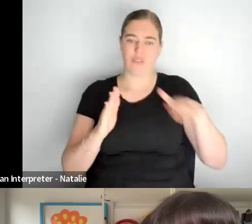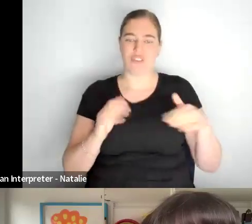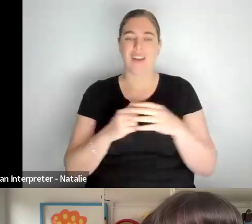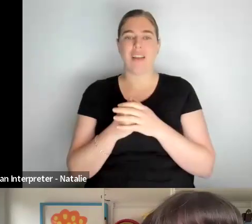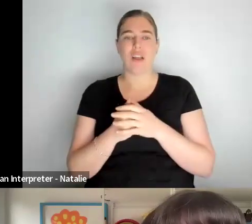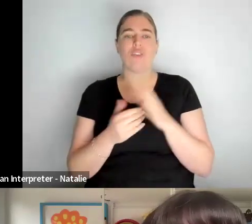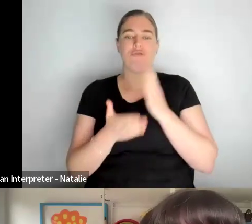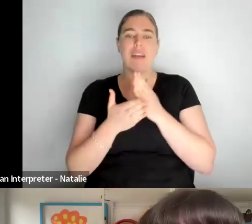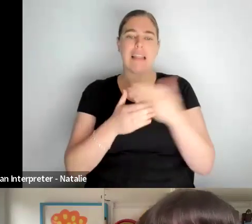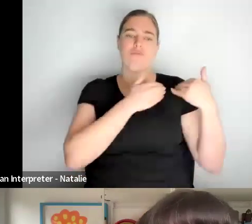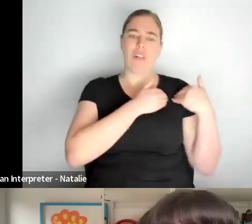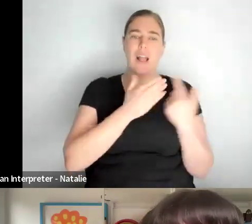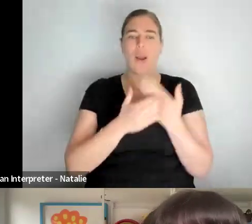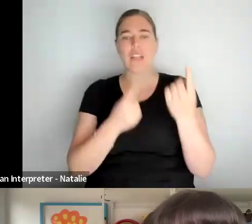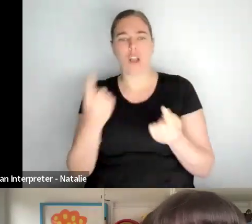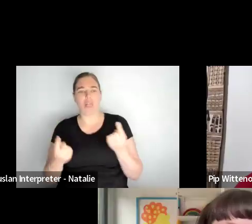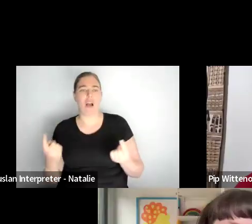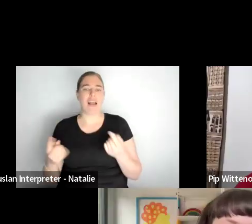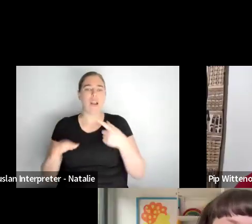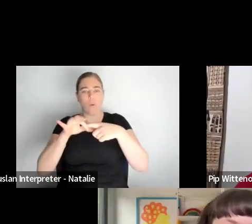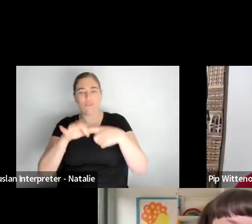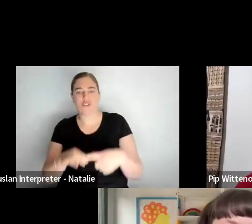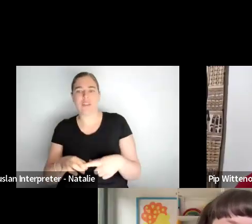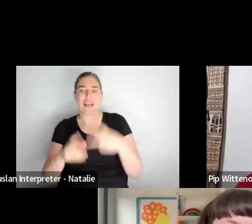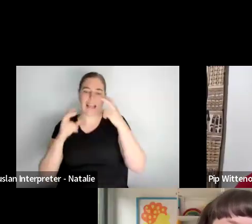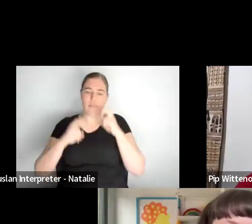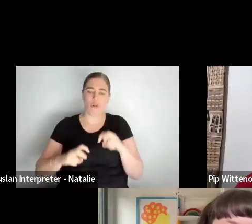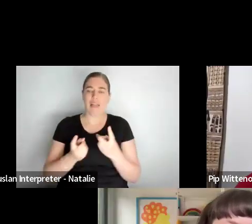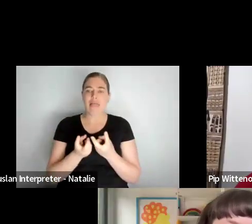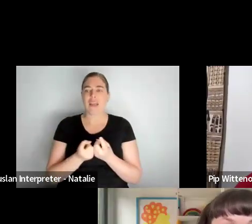of exploring things. So if there's anything you don't know, it might be something that